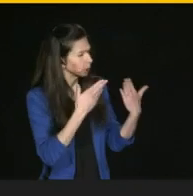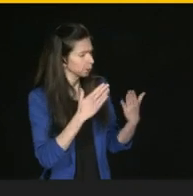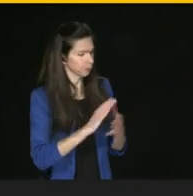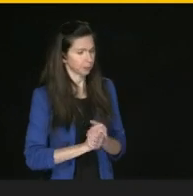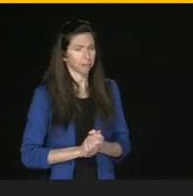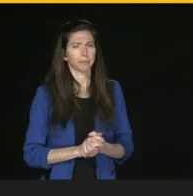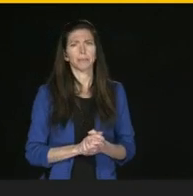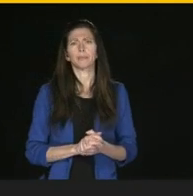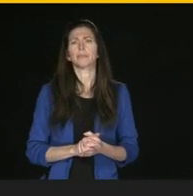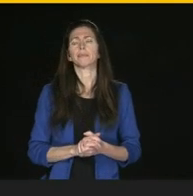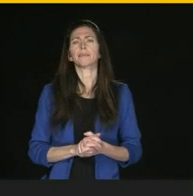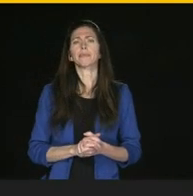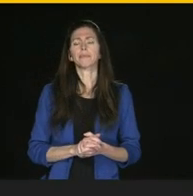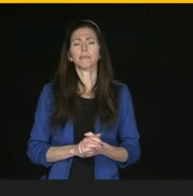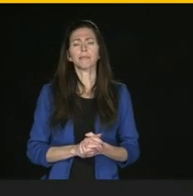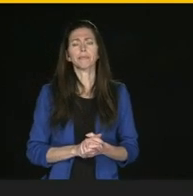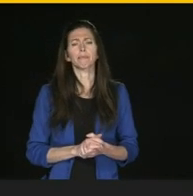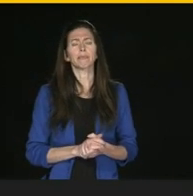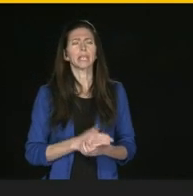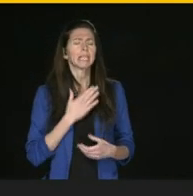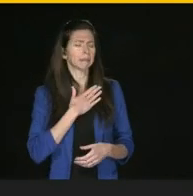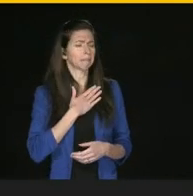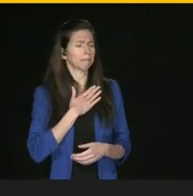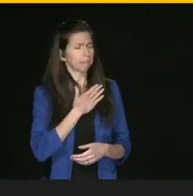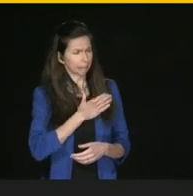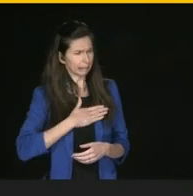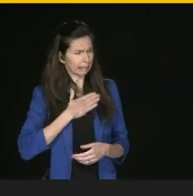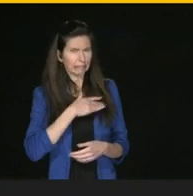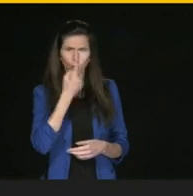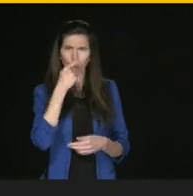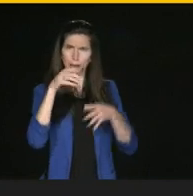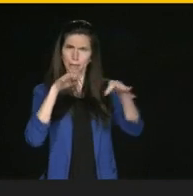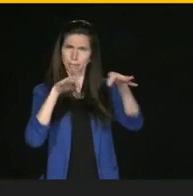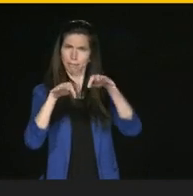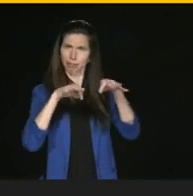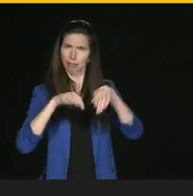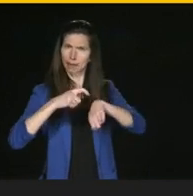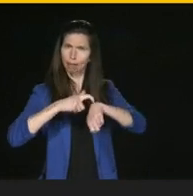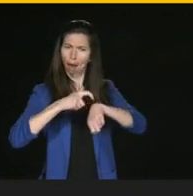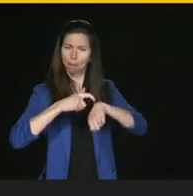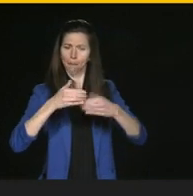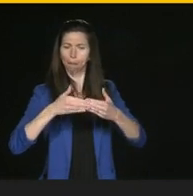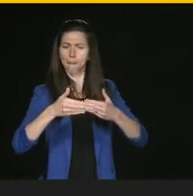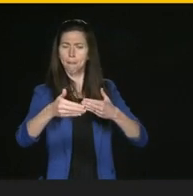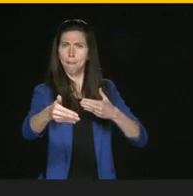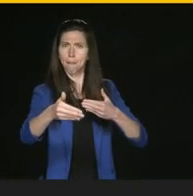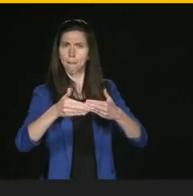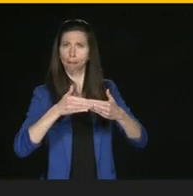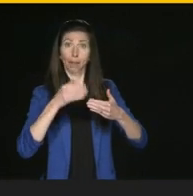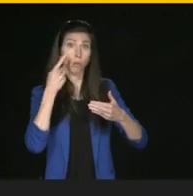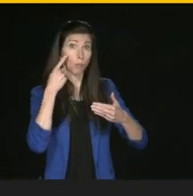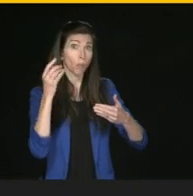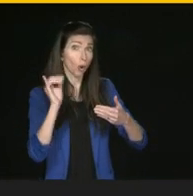FIRST OF ALL, I WOULD LIKE TO -- FOR YOU TO CLARIFY THE TIMEFRAME FOR THOSE TESTS.